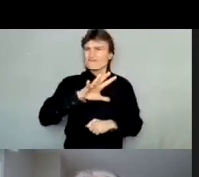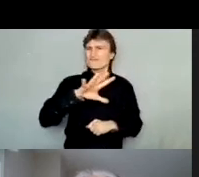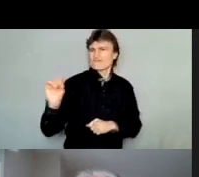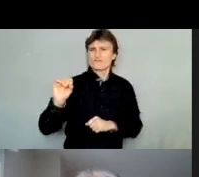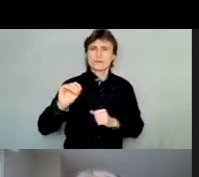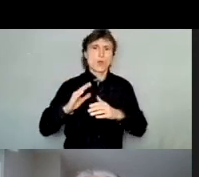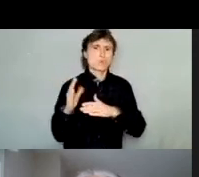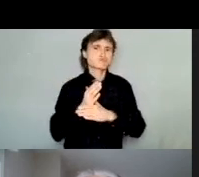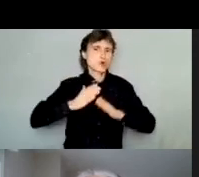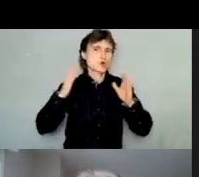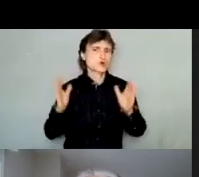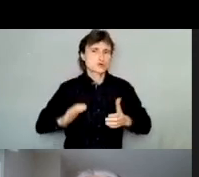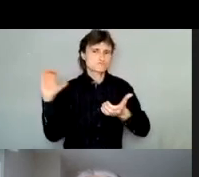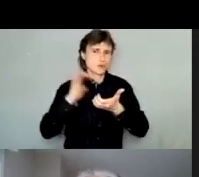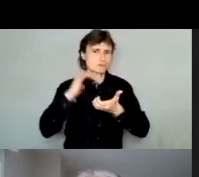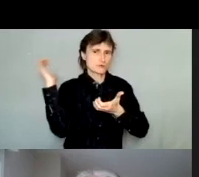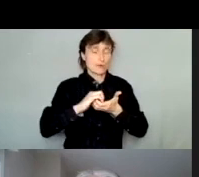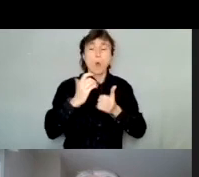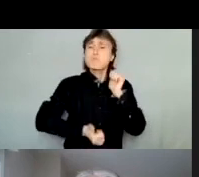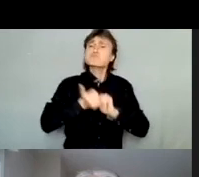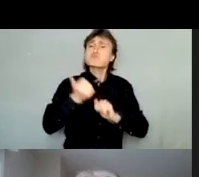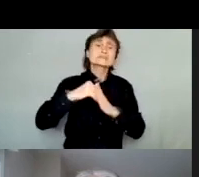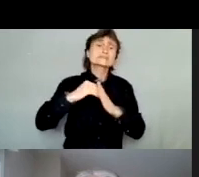A lot of them in the downtown core but some outside of.